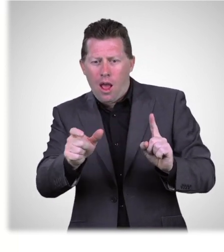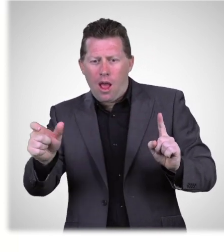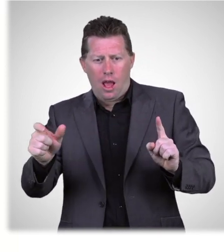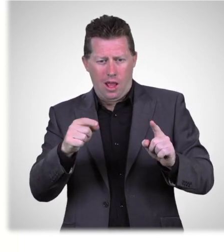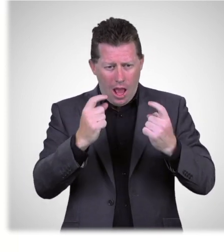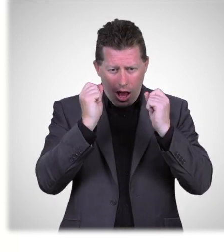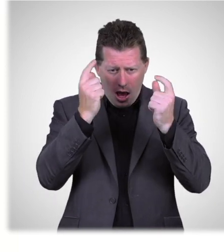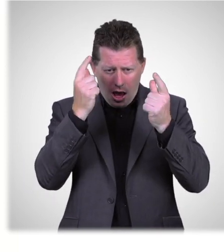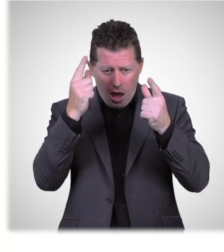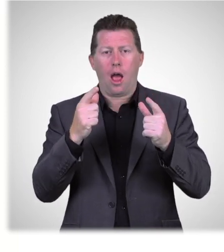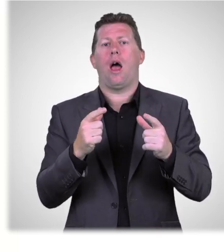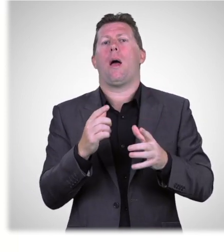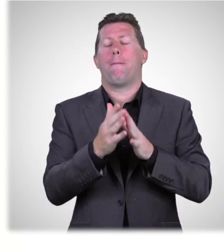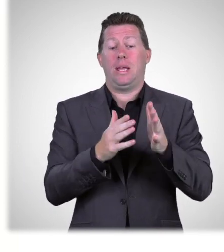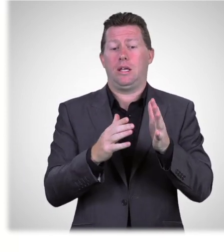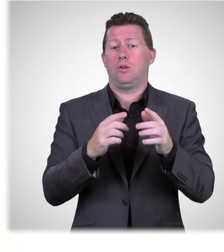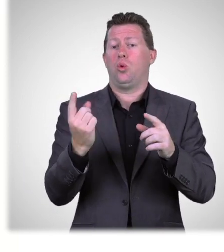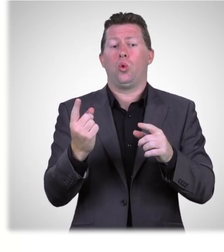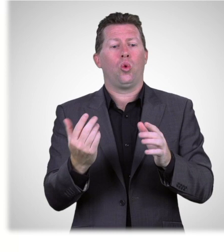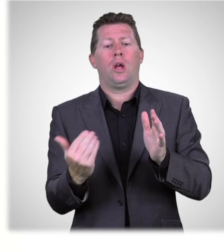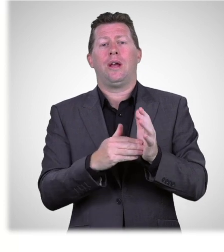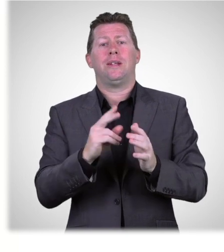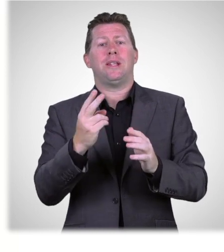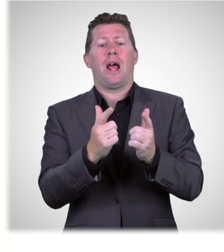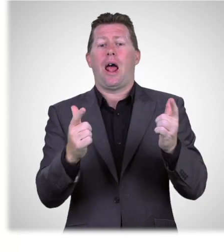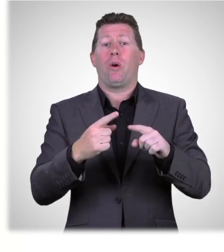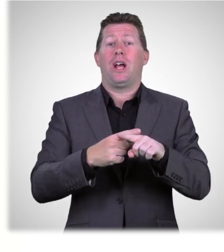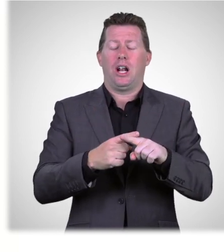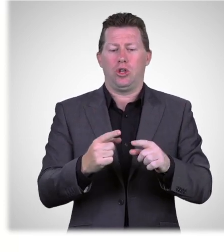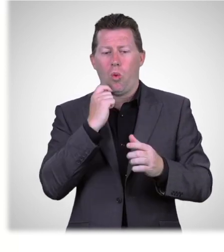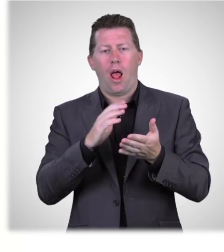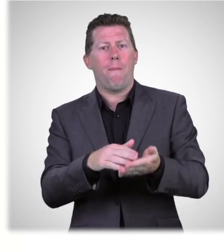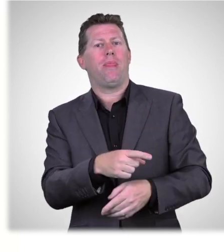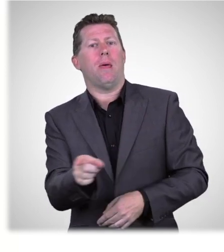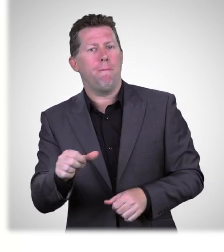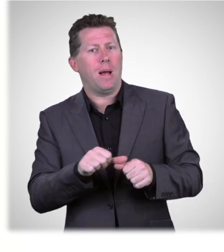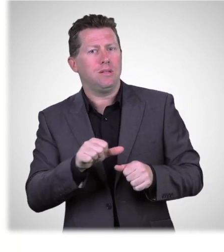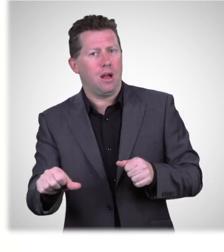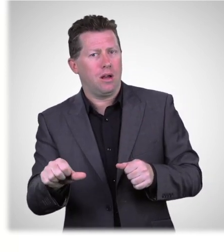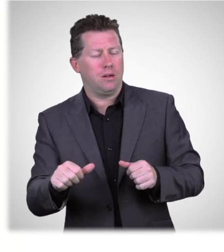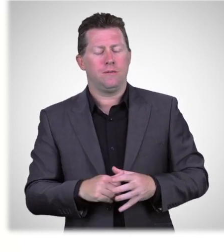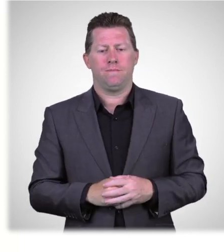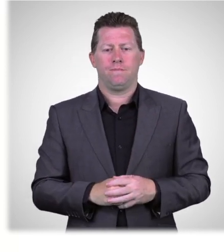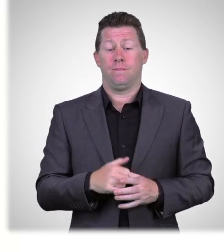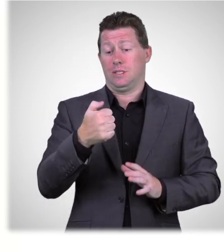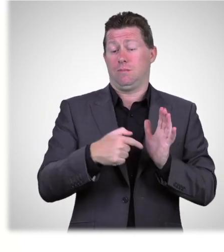should help relieve comprehension barriers for our English as an additional language learner. 6.4,